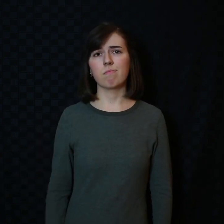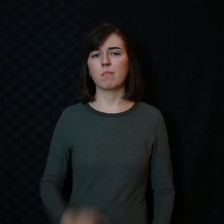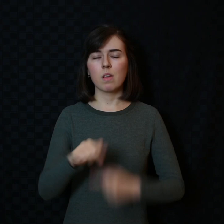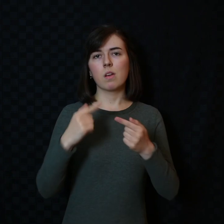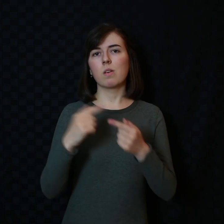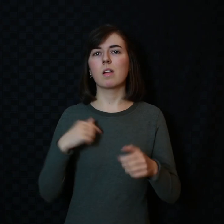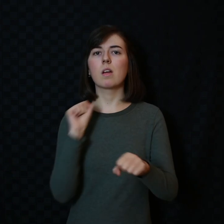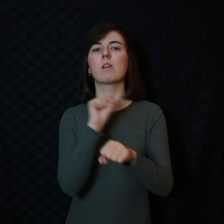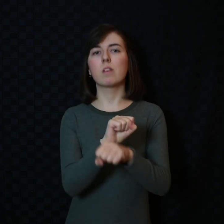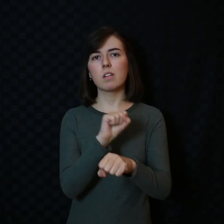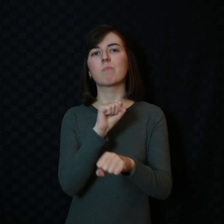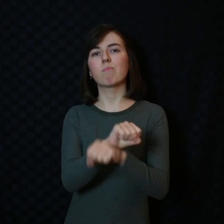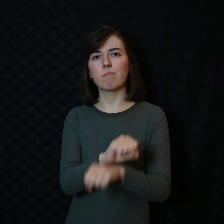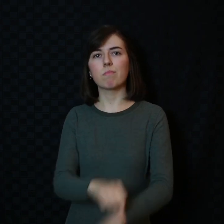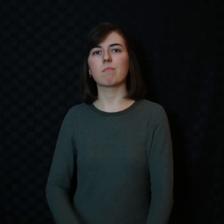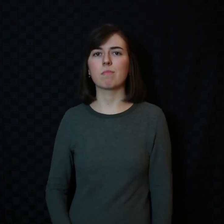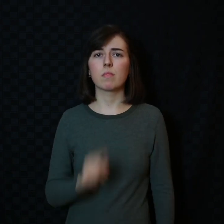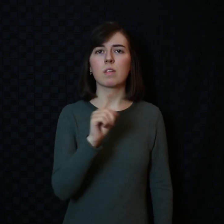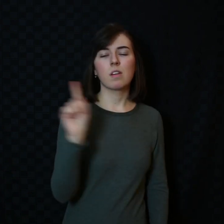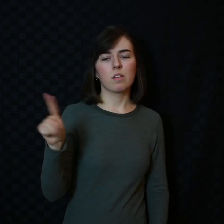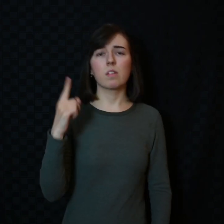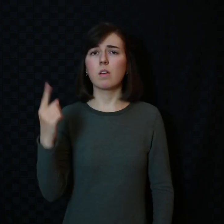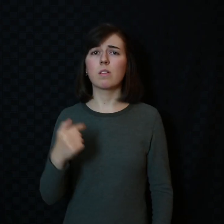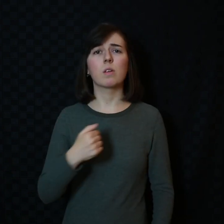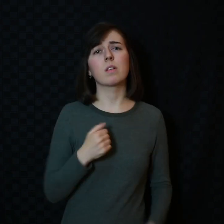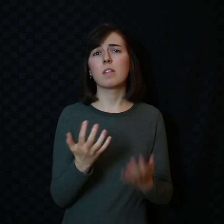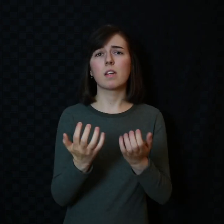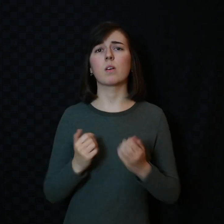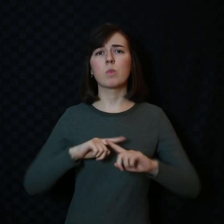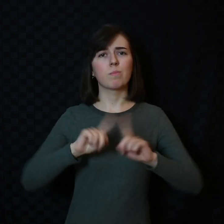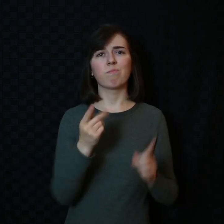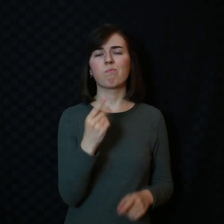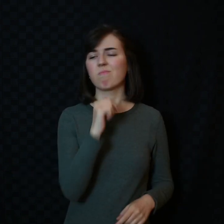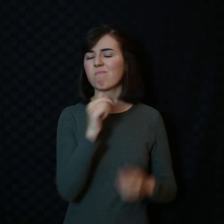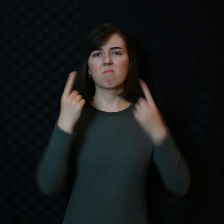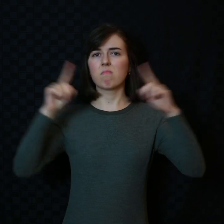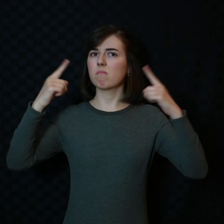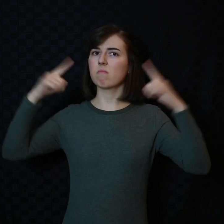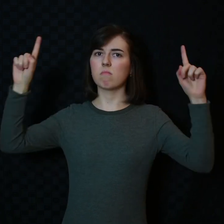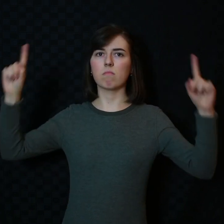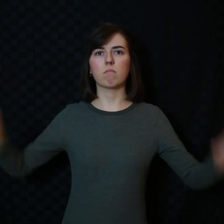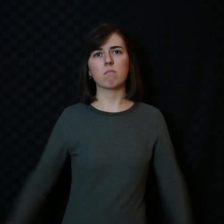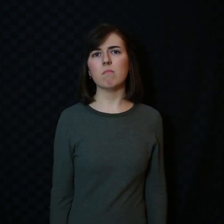When I work You only one I want, but we not success